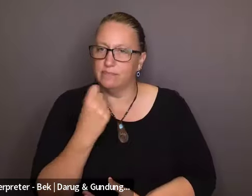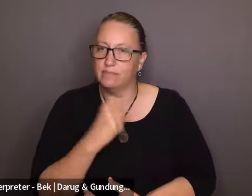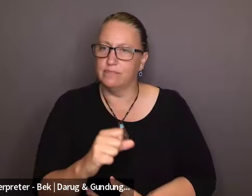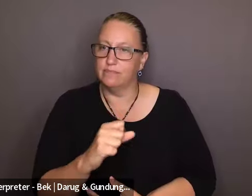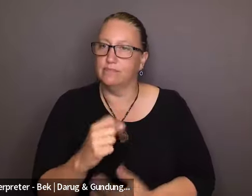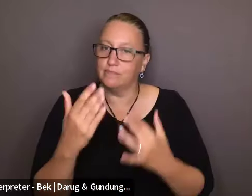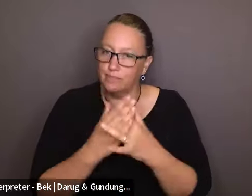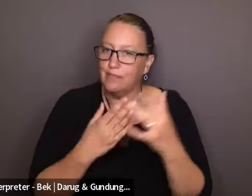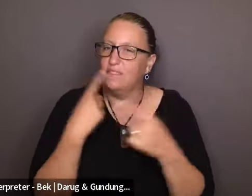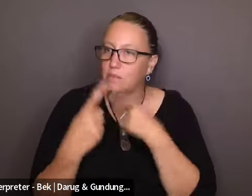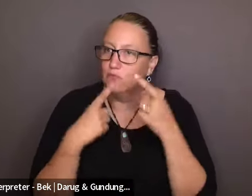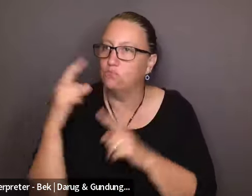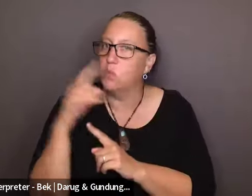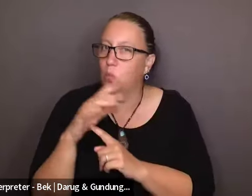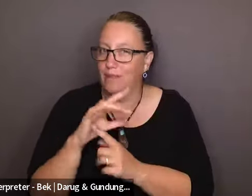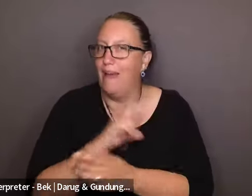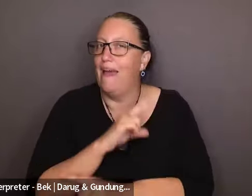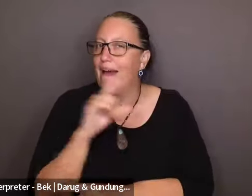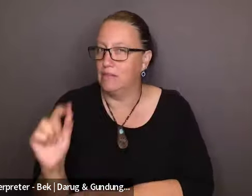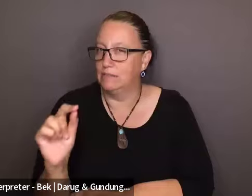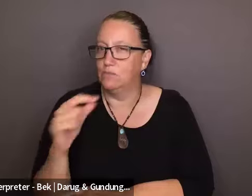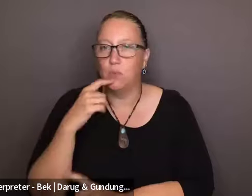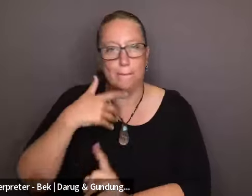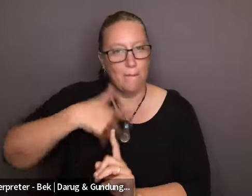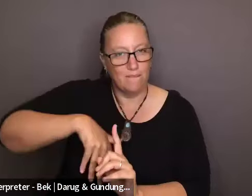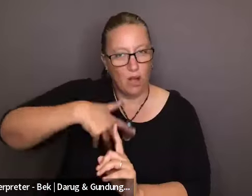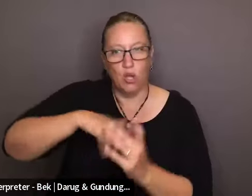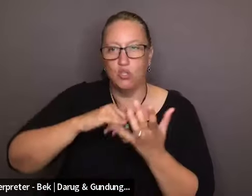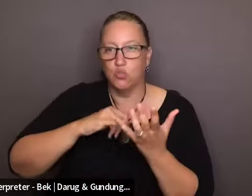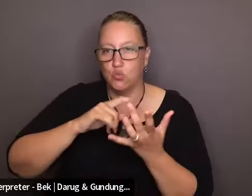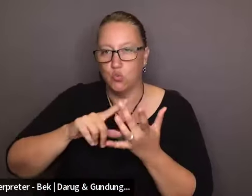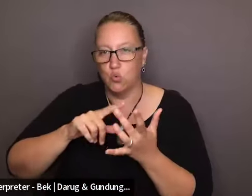way you can stay focused on the speakers and still access